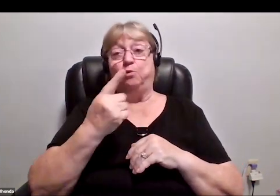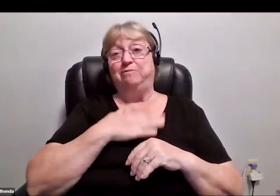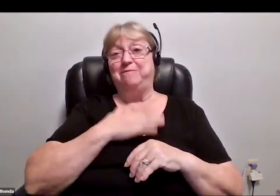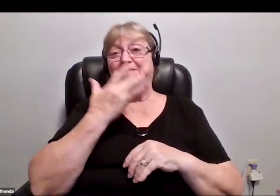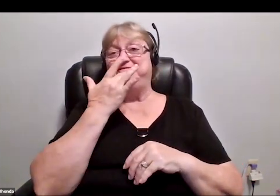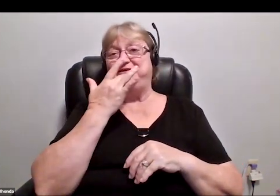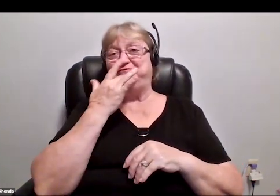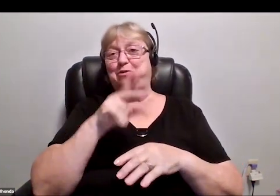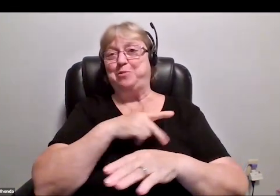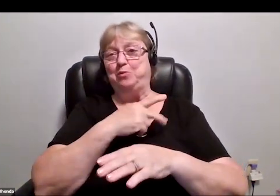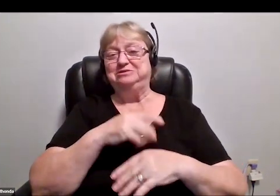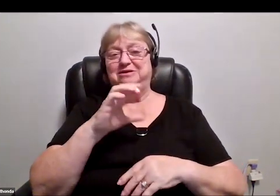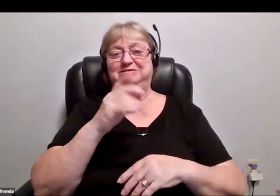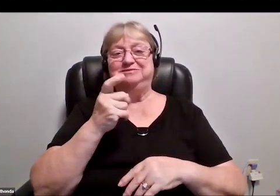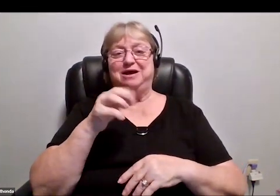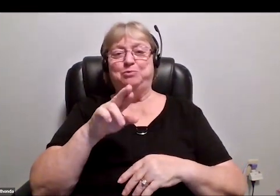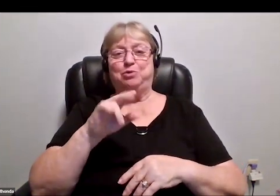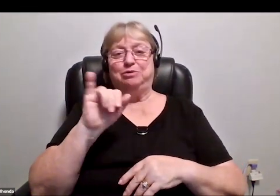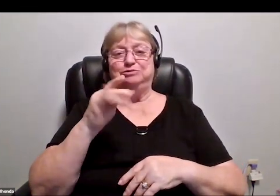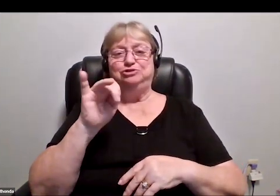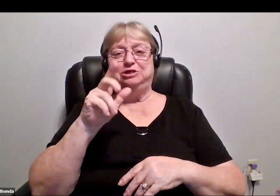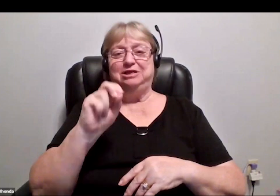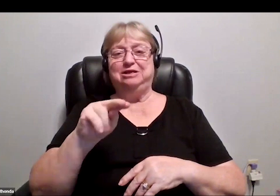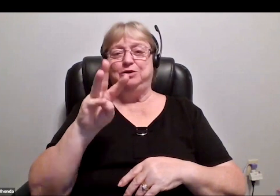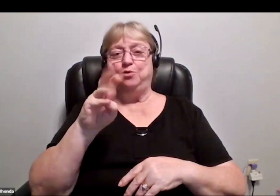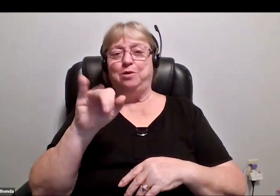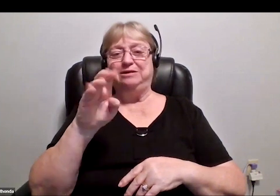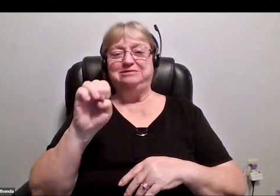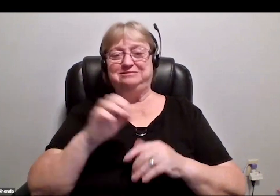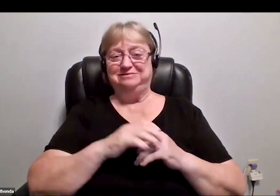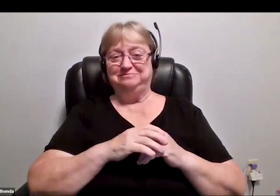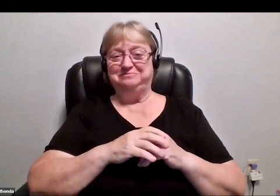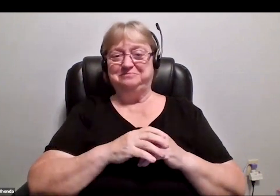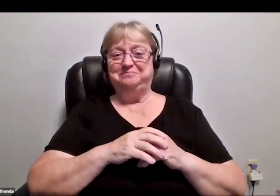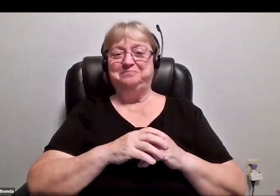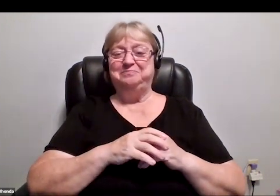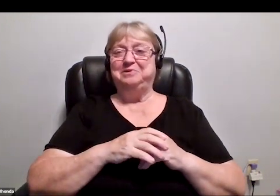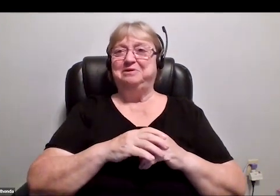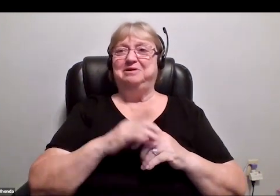the cyborg, Jillian Weise, saying something about the impulse towards technoableism,